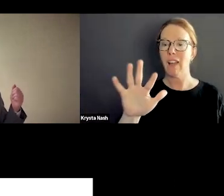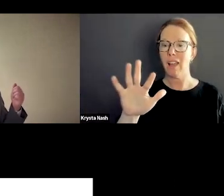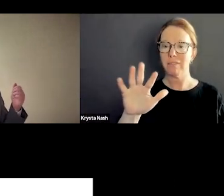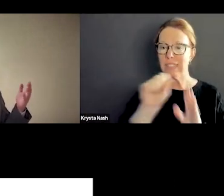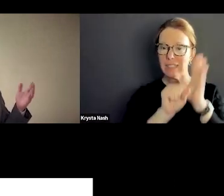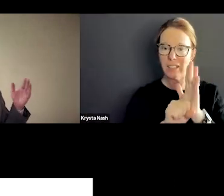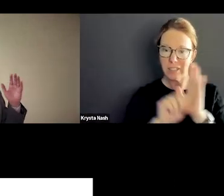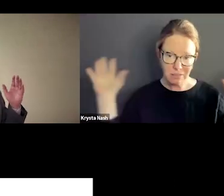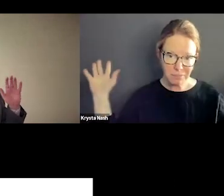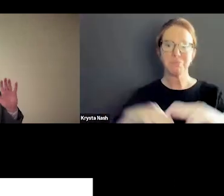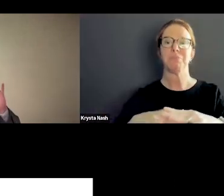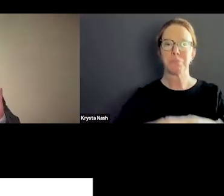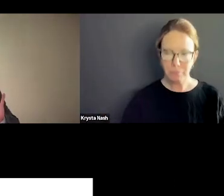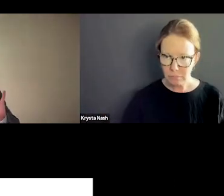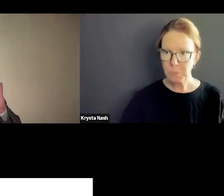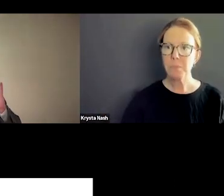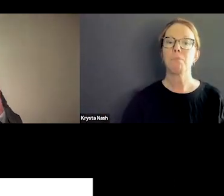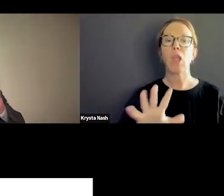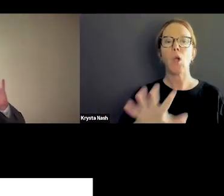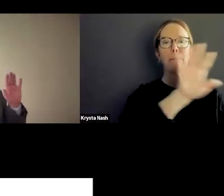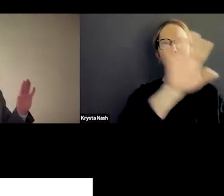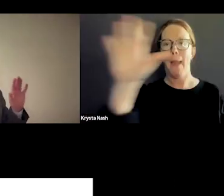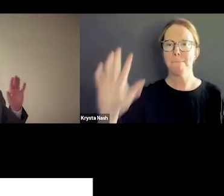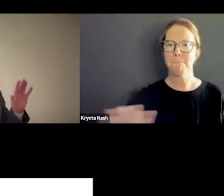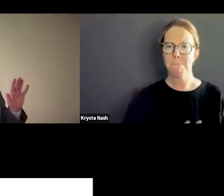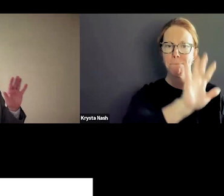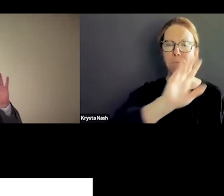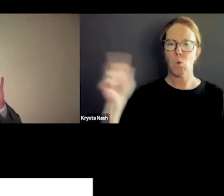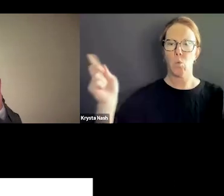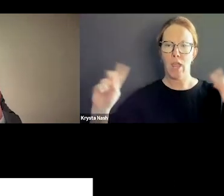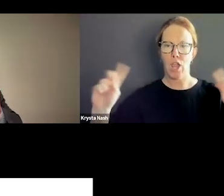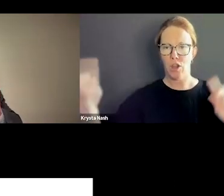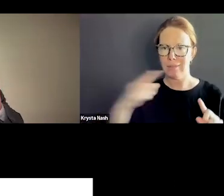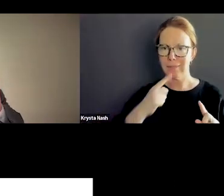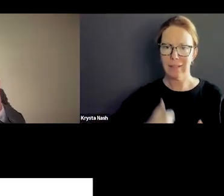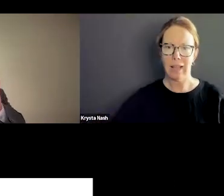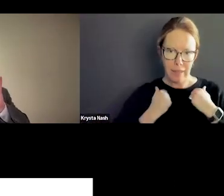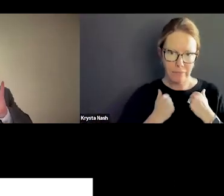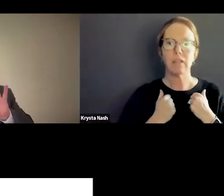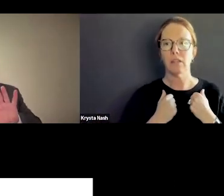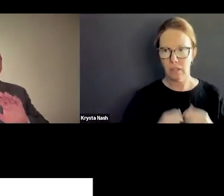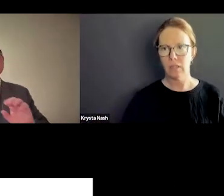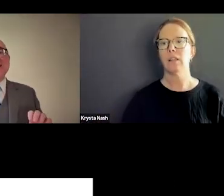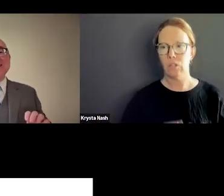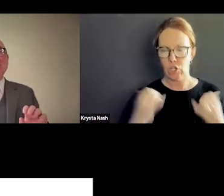And again, I what we've done here is map out where the participants told us they were where where they were currently residing.